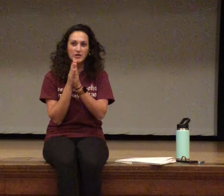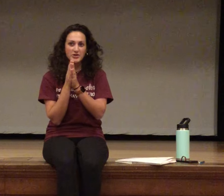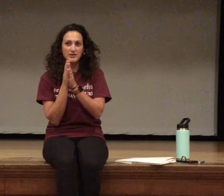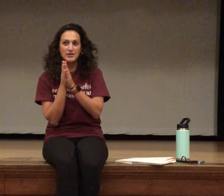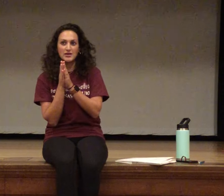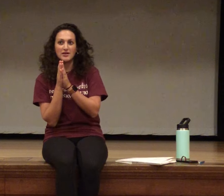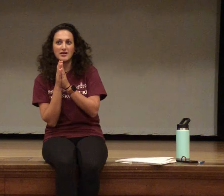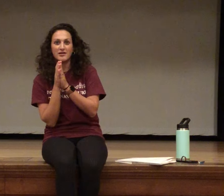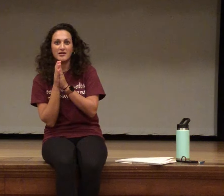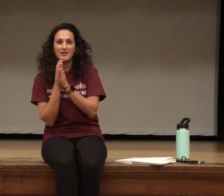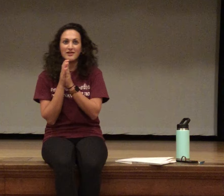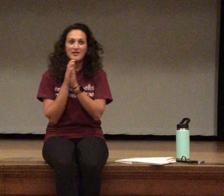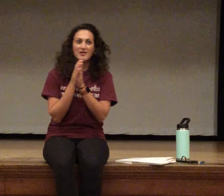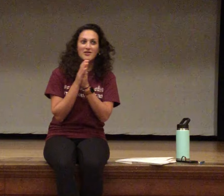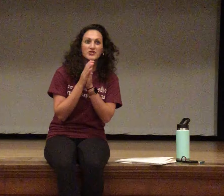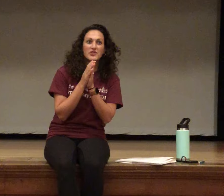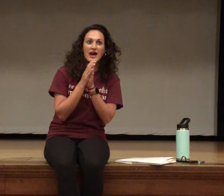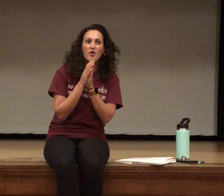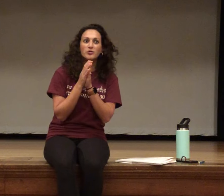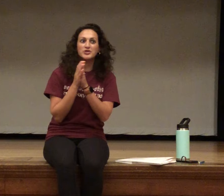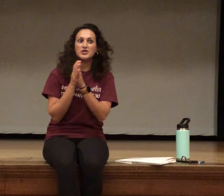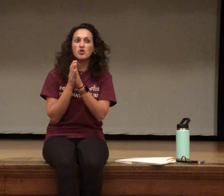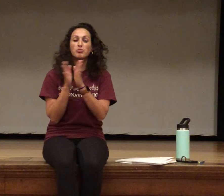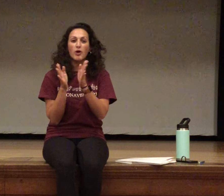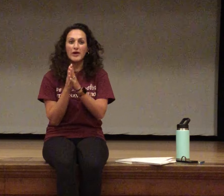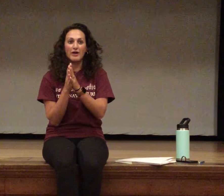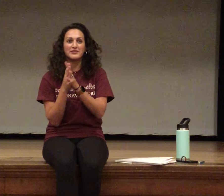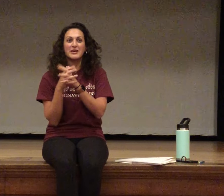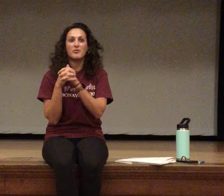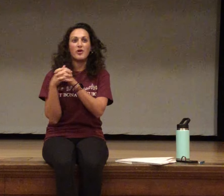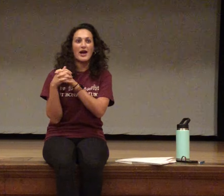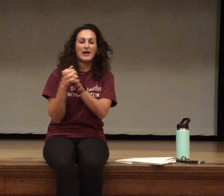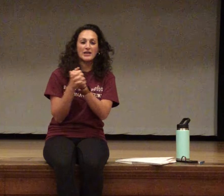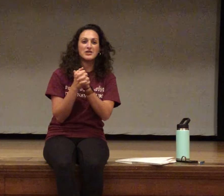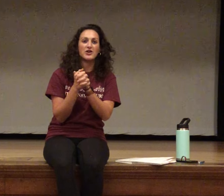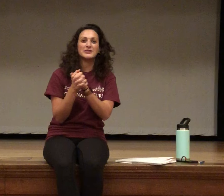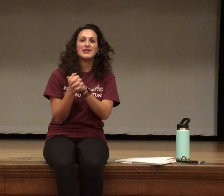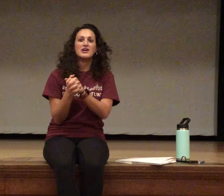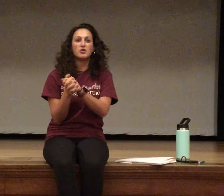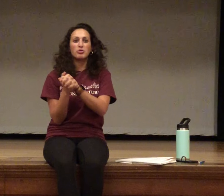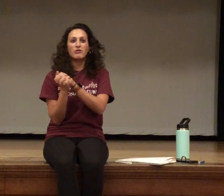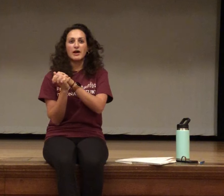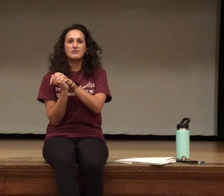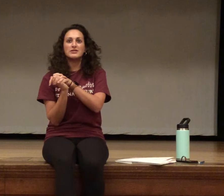other questions so now we'll do pronouns and then we'll add on to those so pronouns